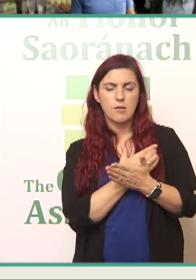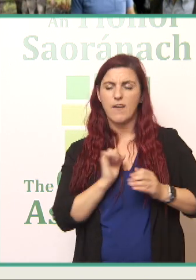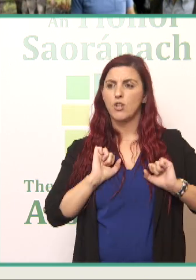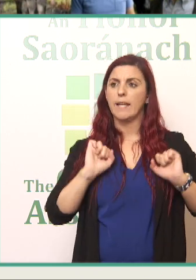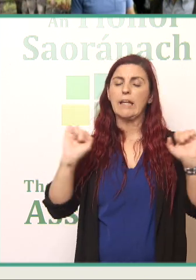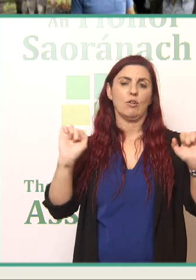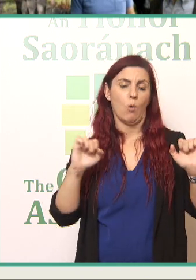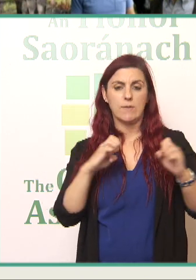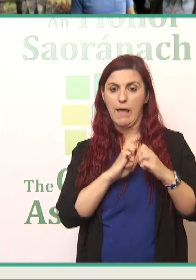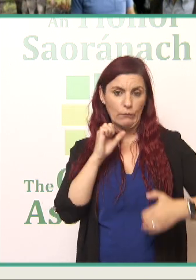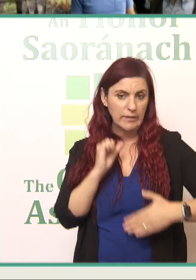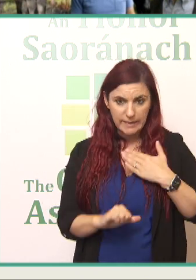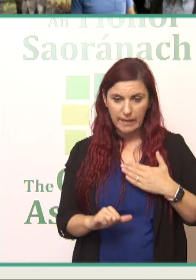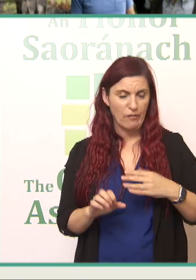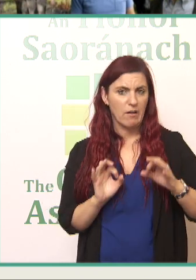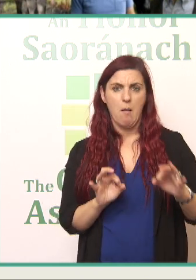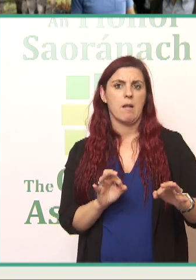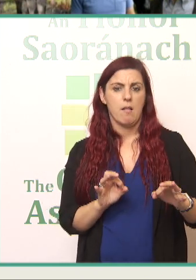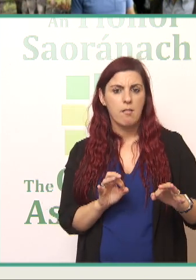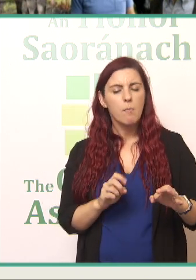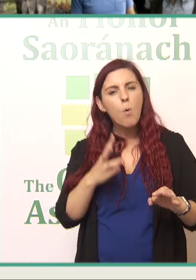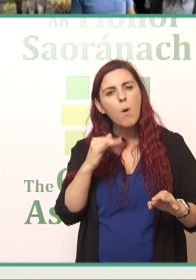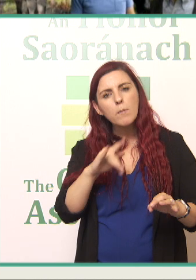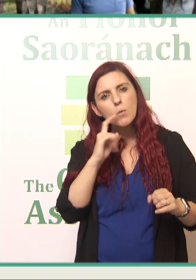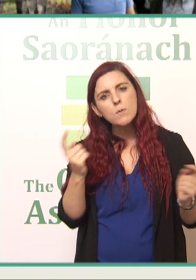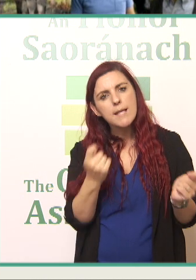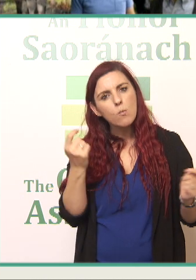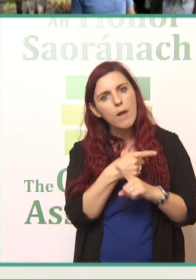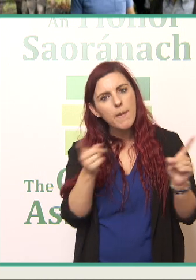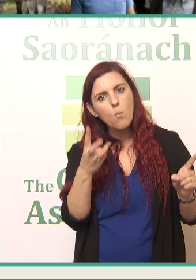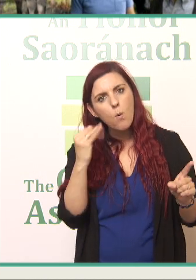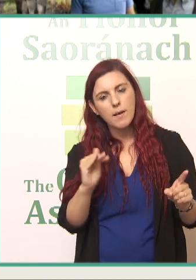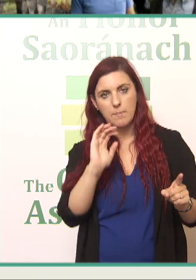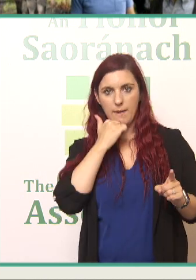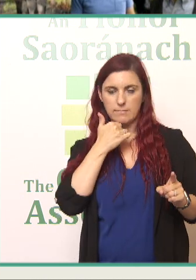they're phenomenal and the reason we wanted to celebrate the most we need new voices in